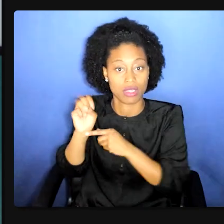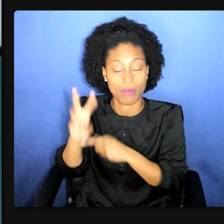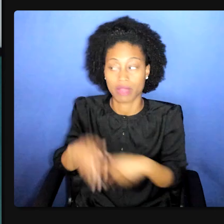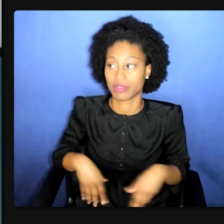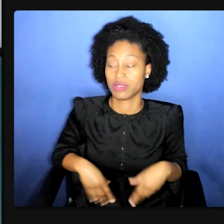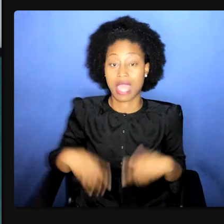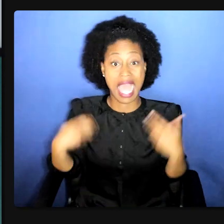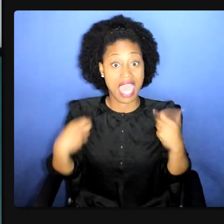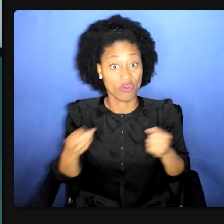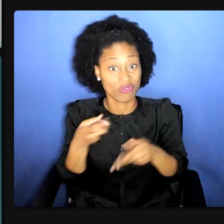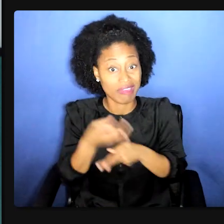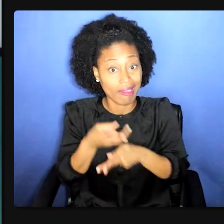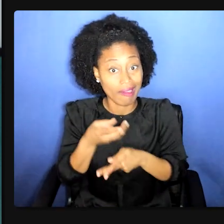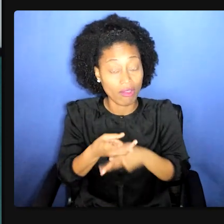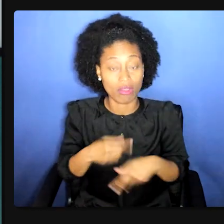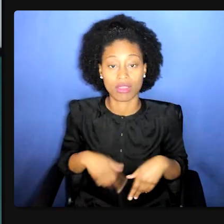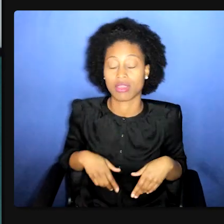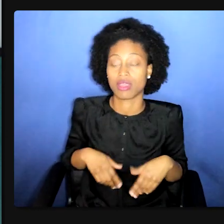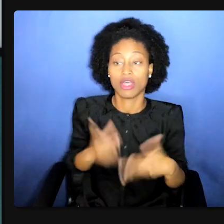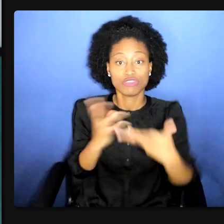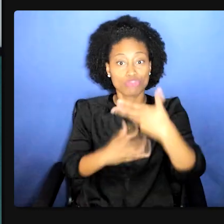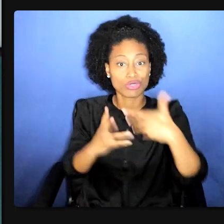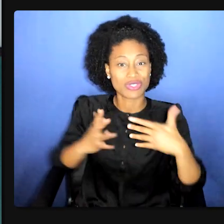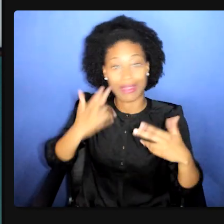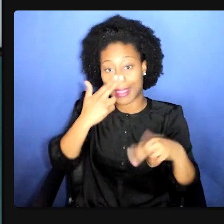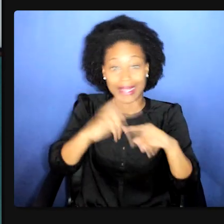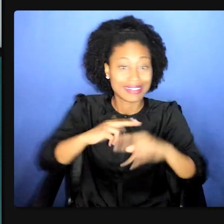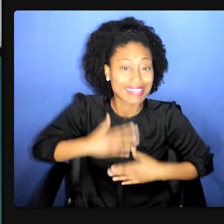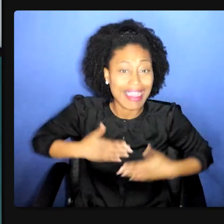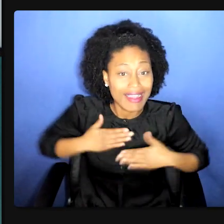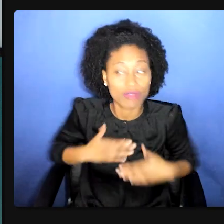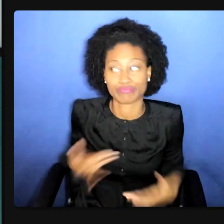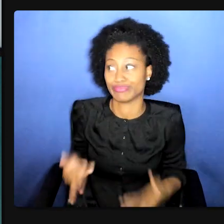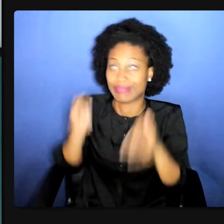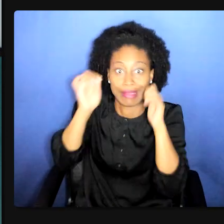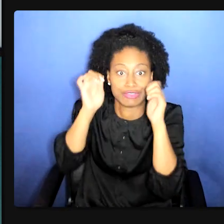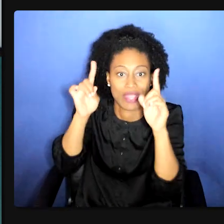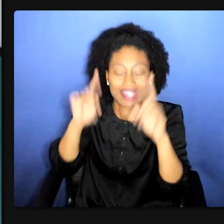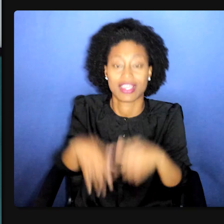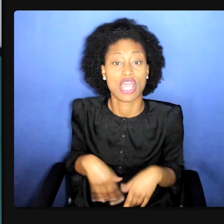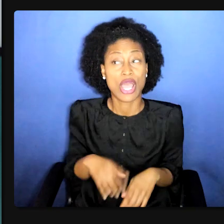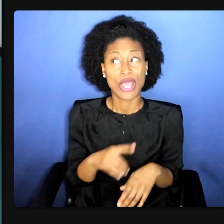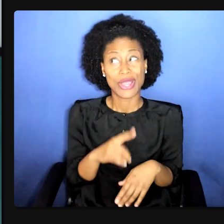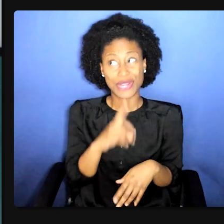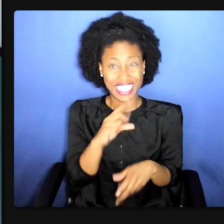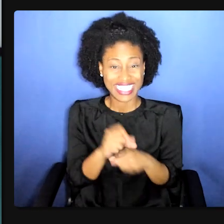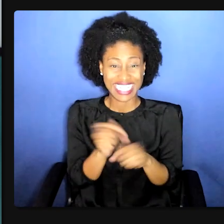health care to you know social entertainment stuff and education it's like basically anything really